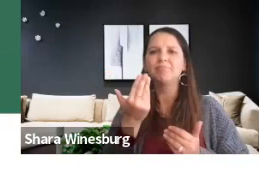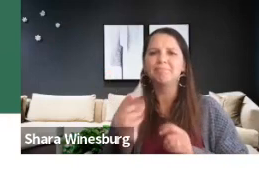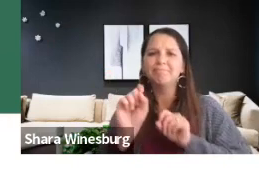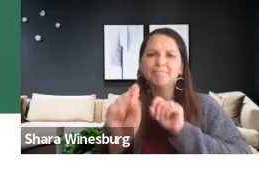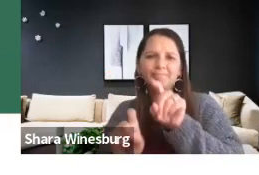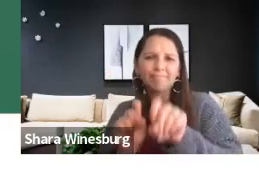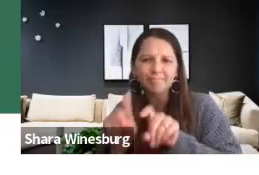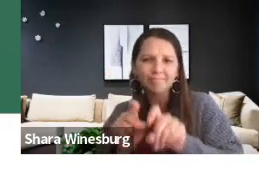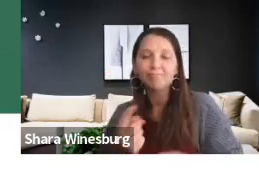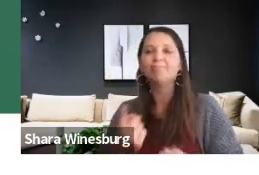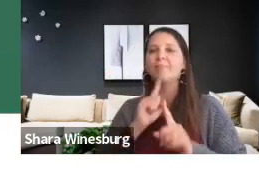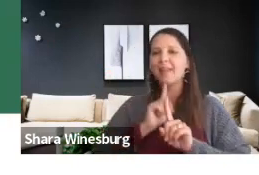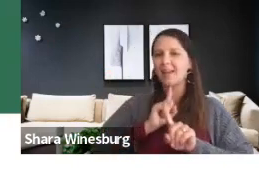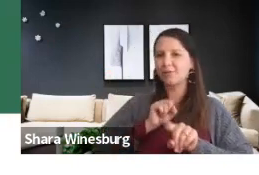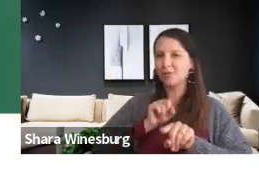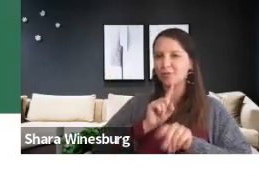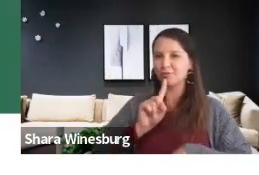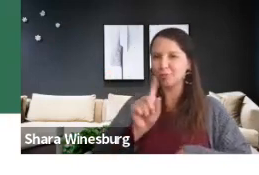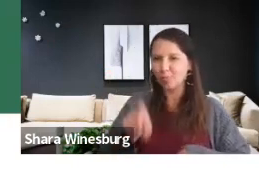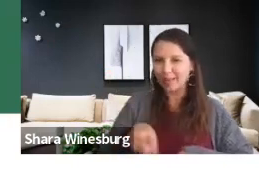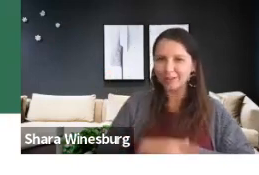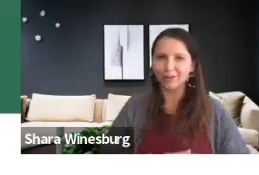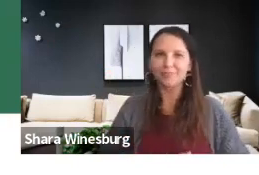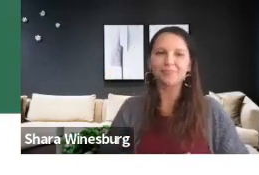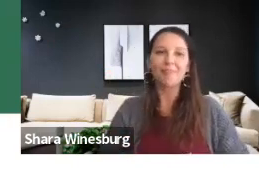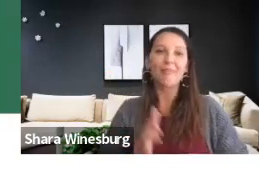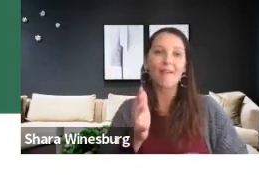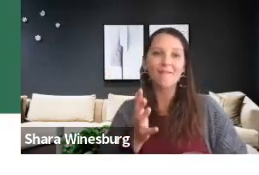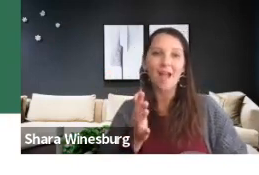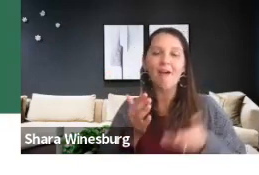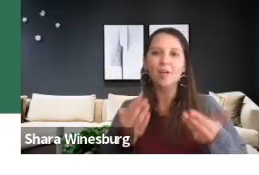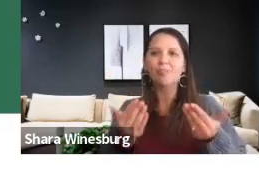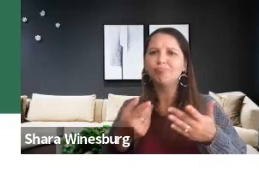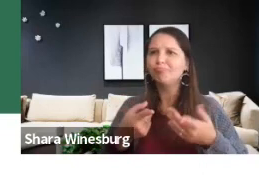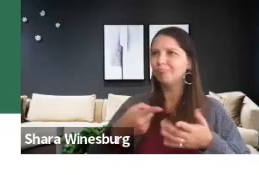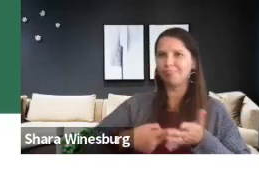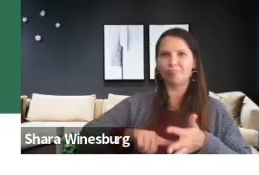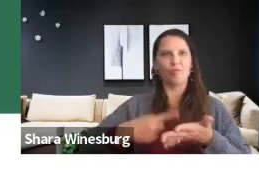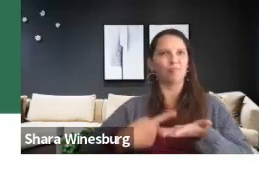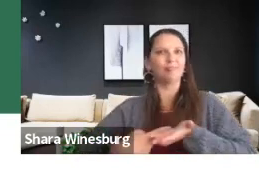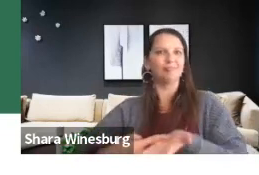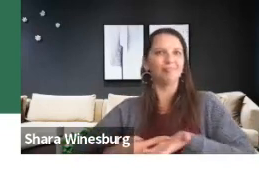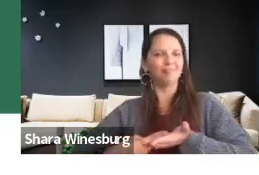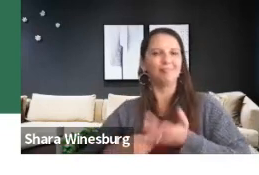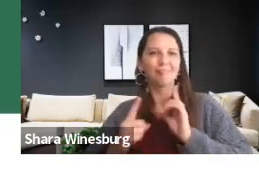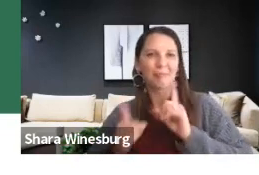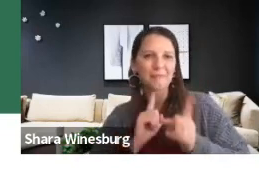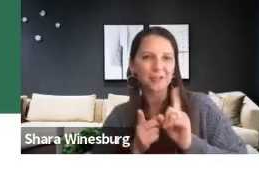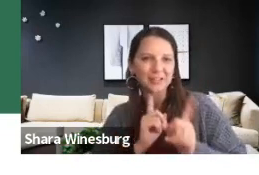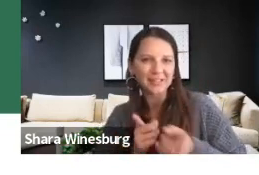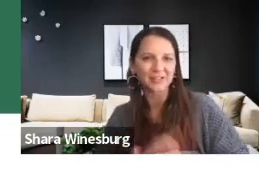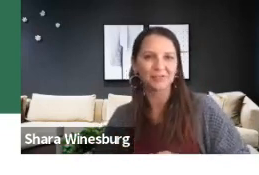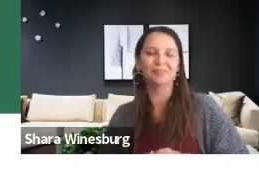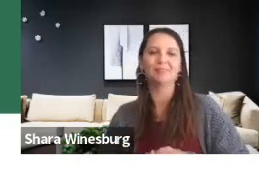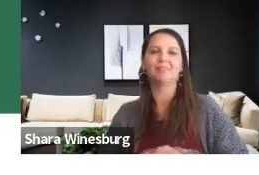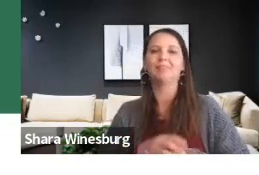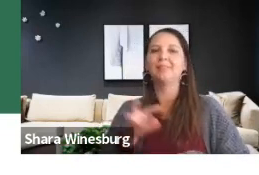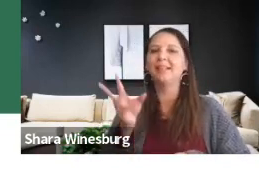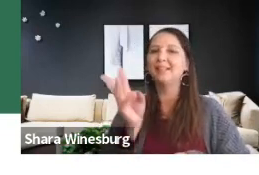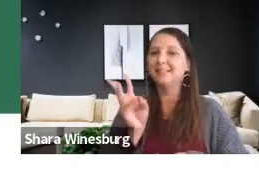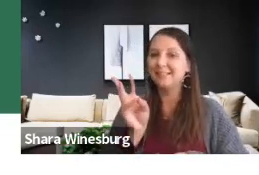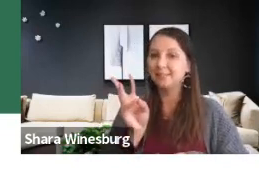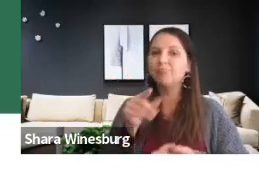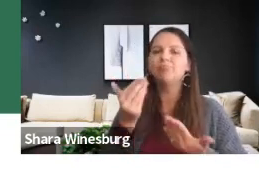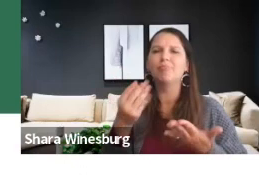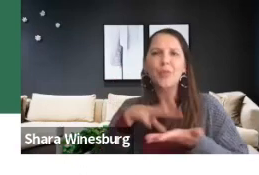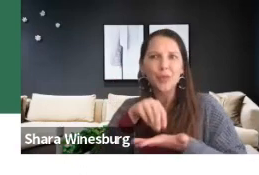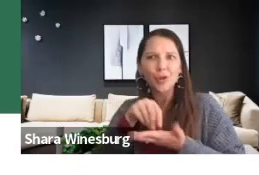Module four is asking and answering questions. Module five is starting up conversations.